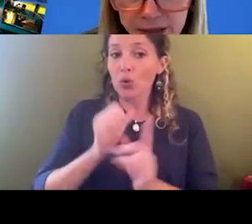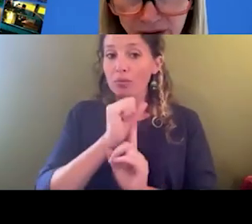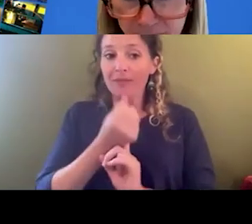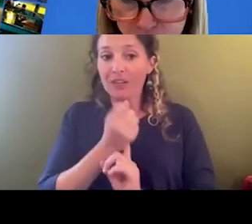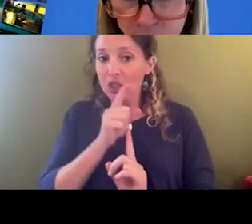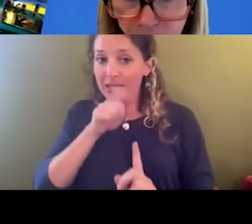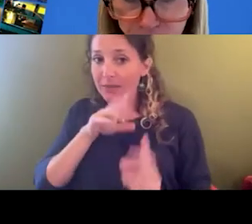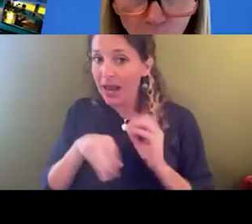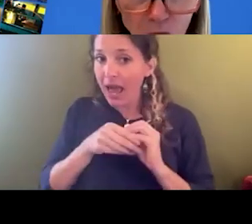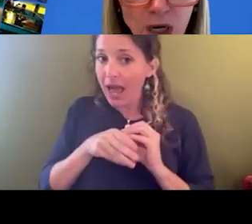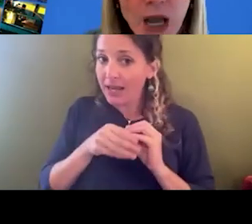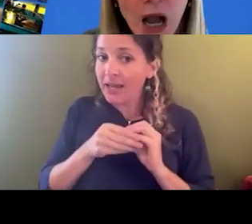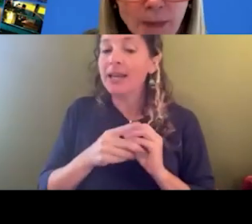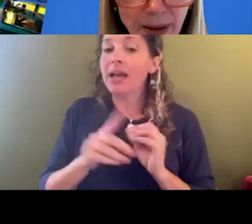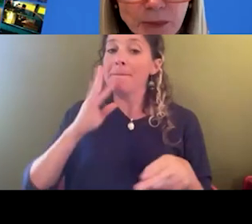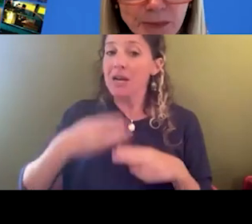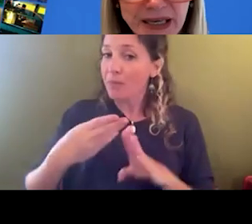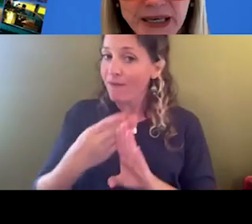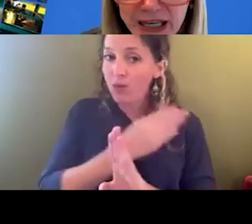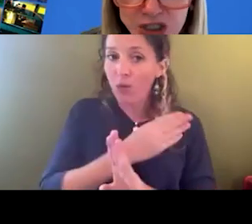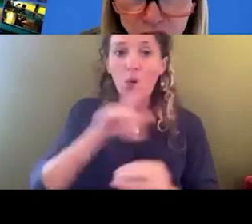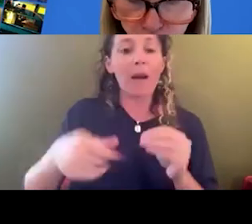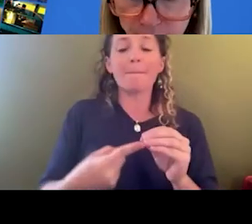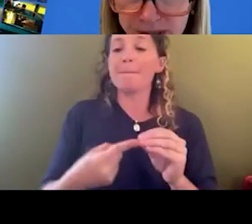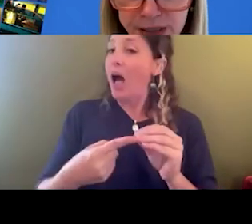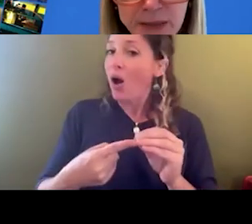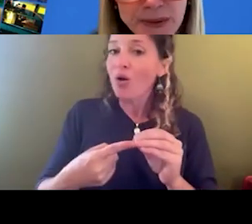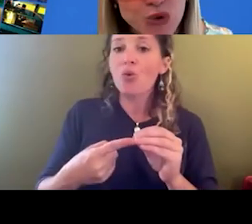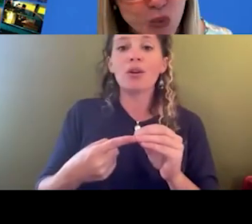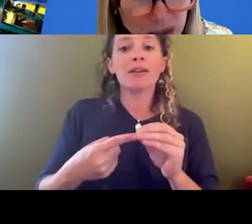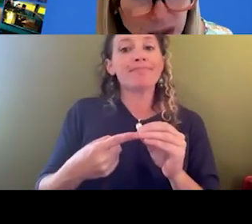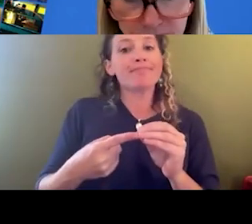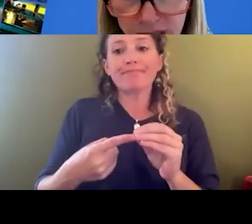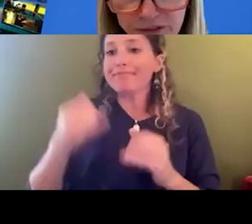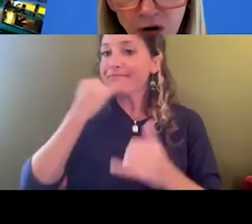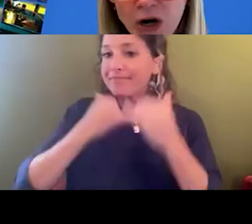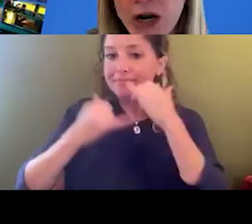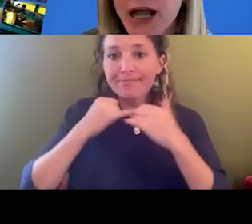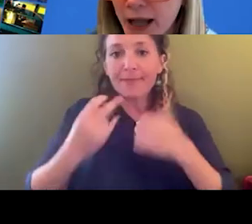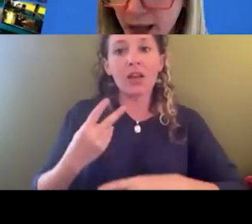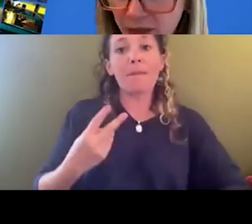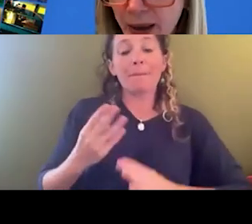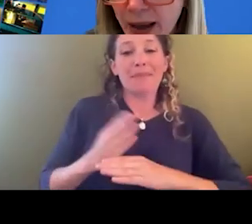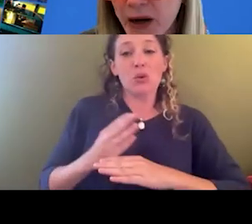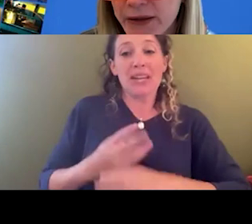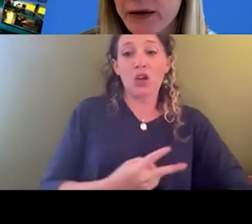as I've mentioned before, about being a discrepancy between 2CFR and the PAPP Guide.